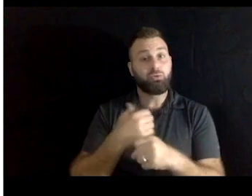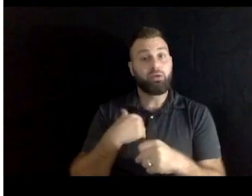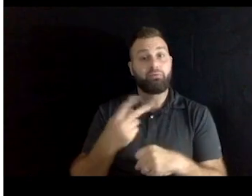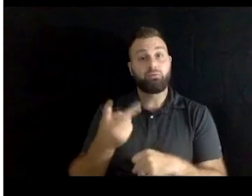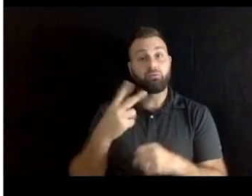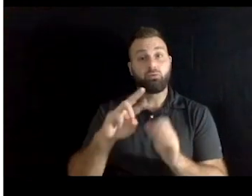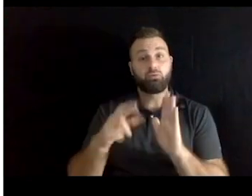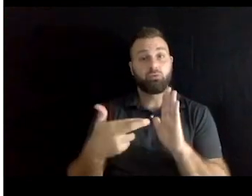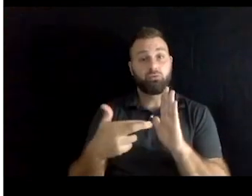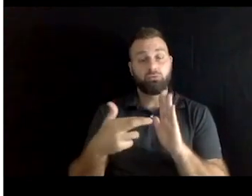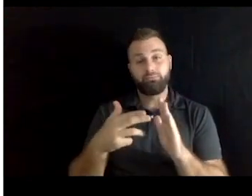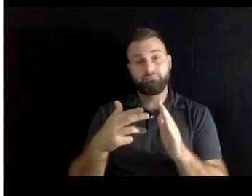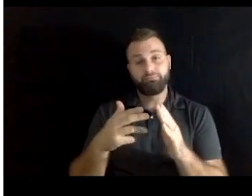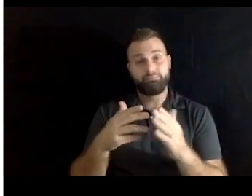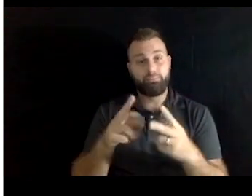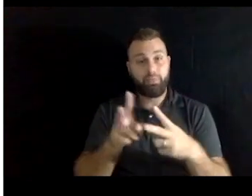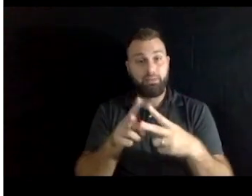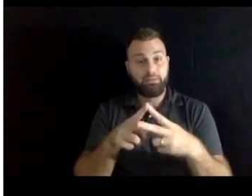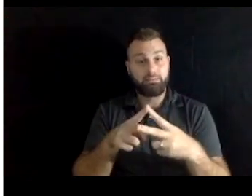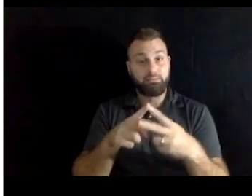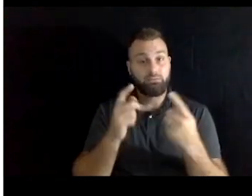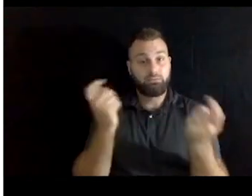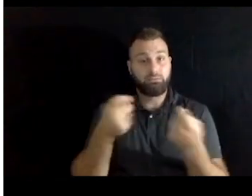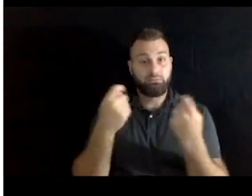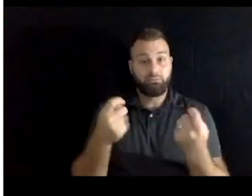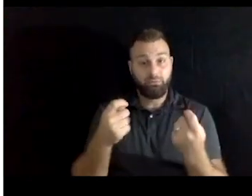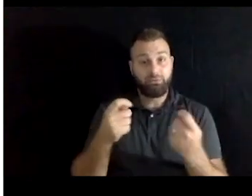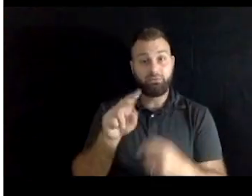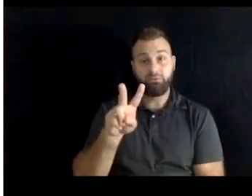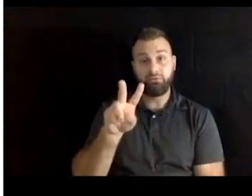milestones to celebrate Vocational Rehabilitation Training 100 and the